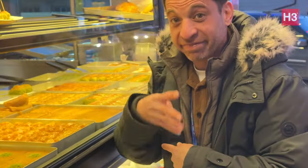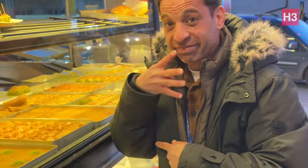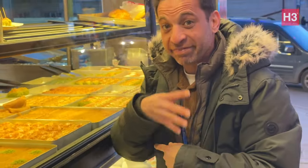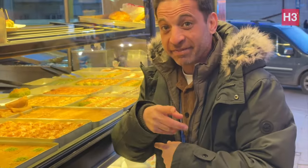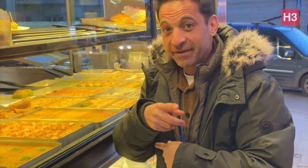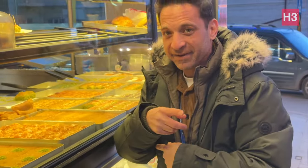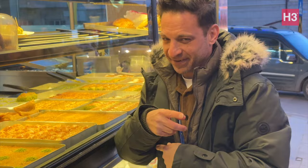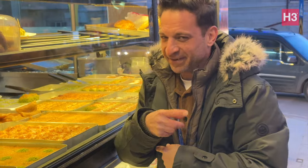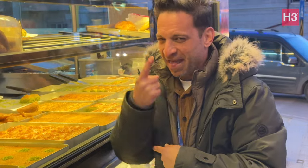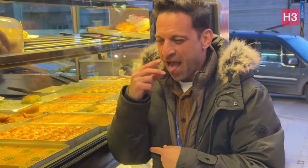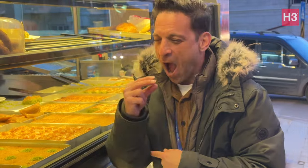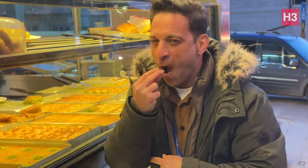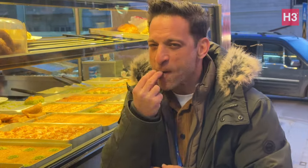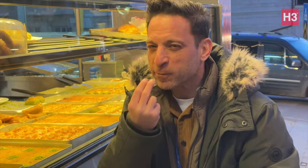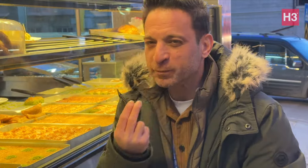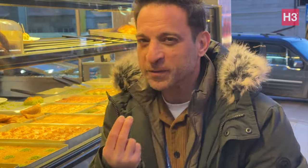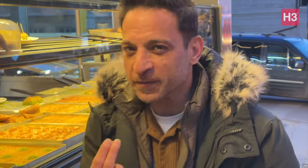Are you craving it already? Let's get a taste of it!